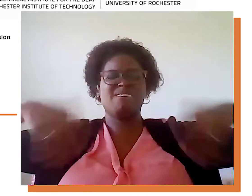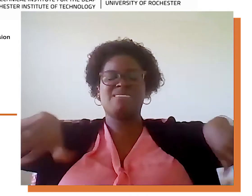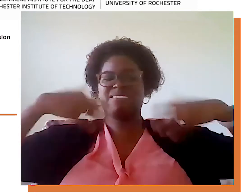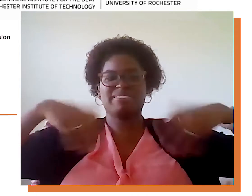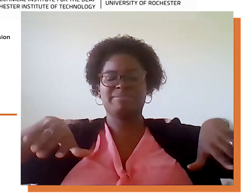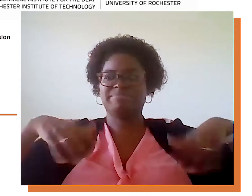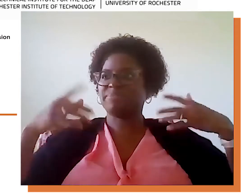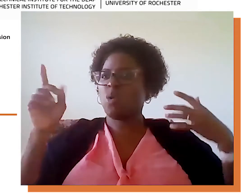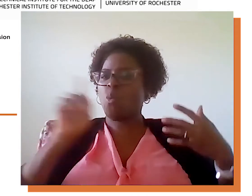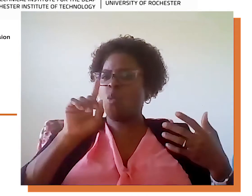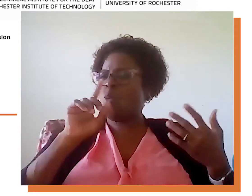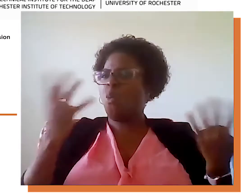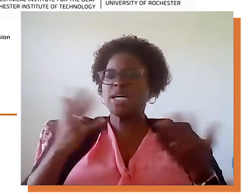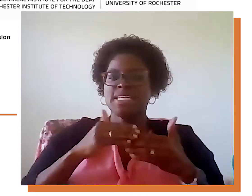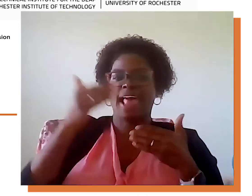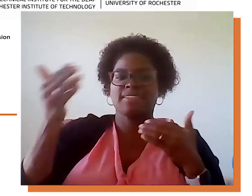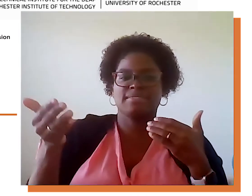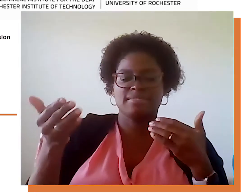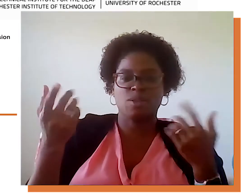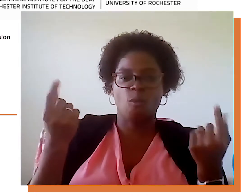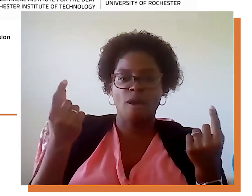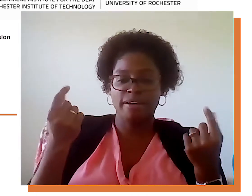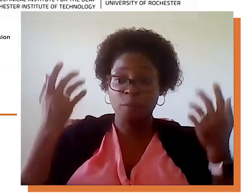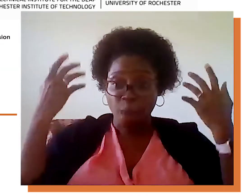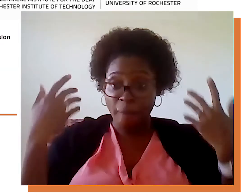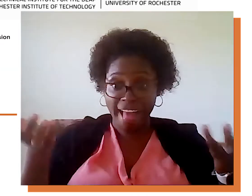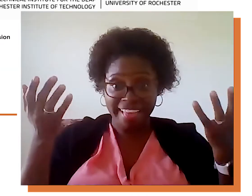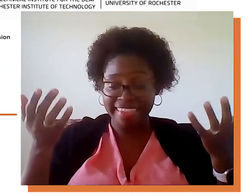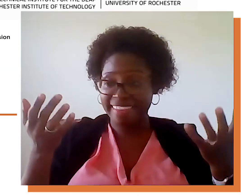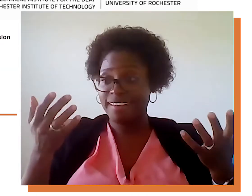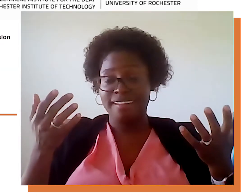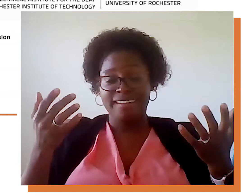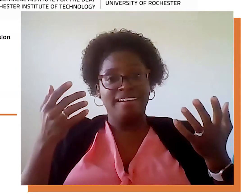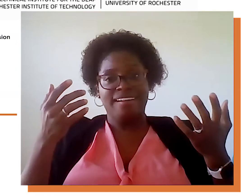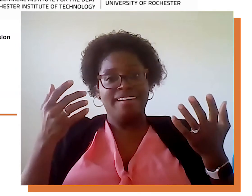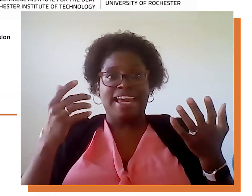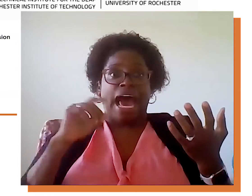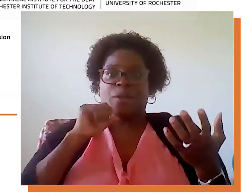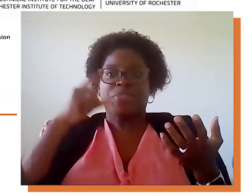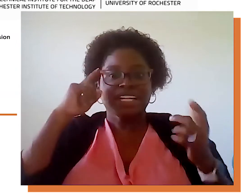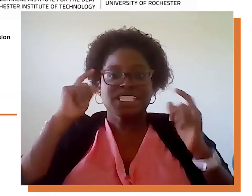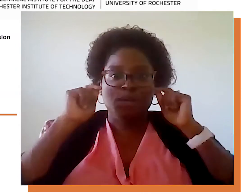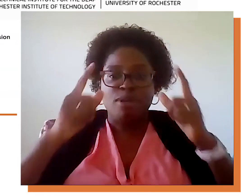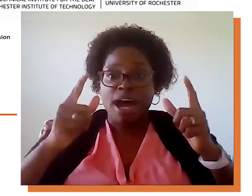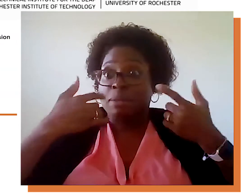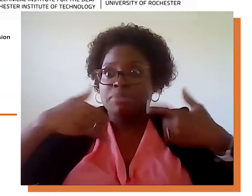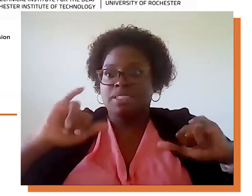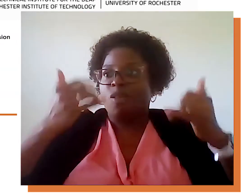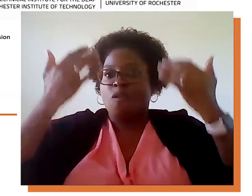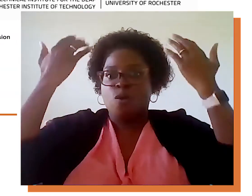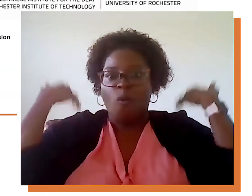from then until today, and what's next for me? Well, I'm still overwhelmed.